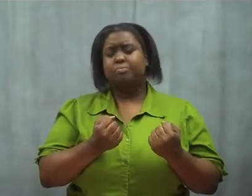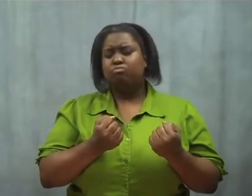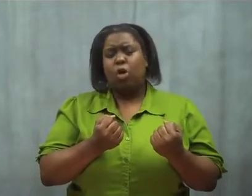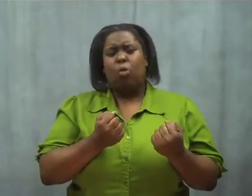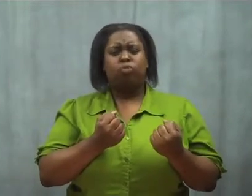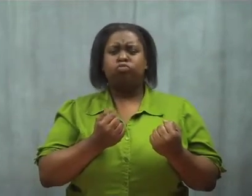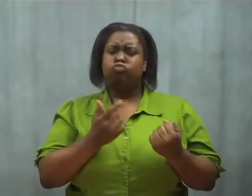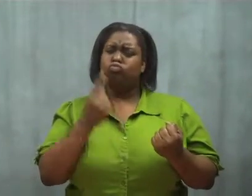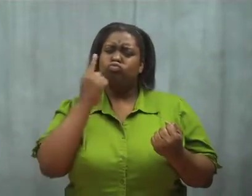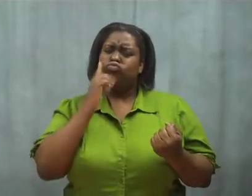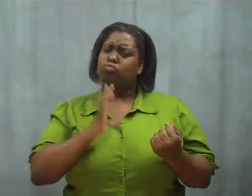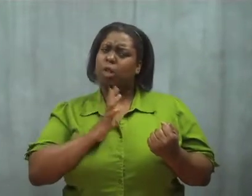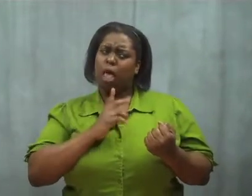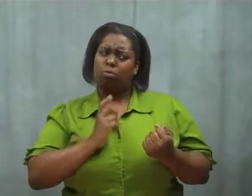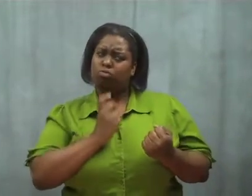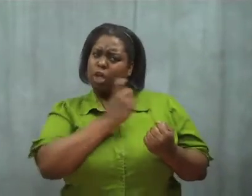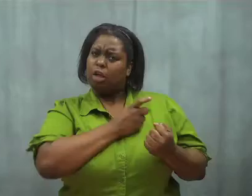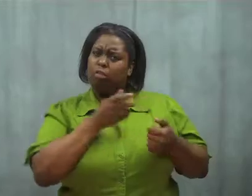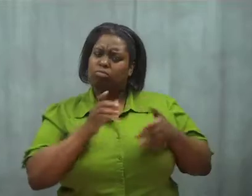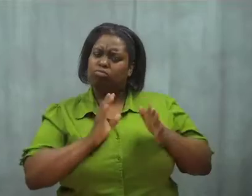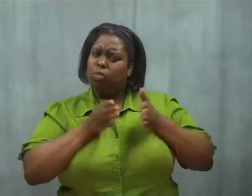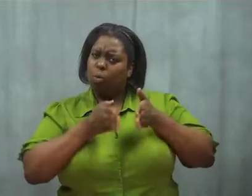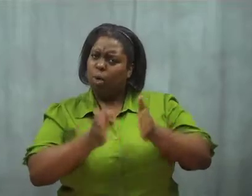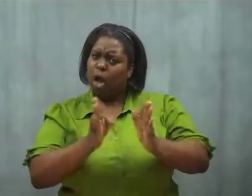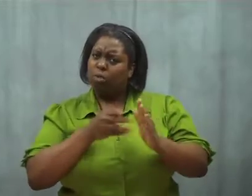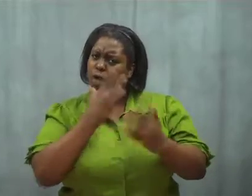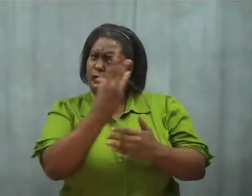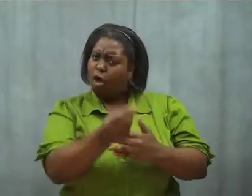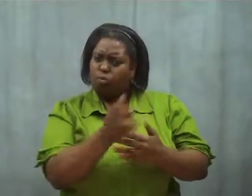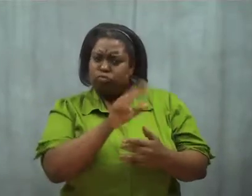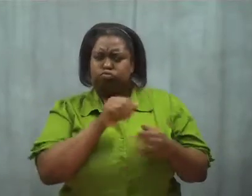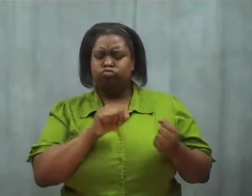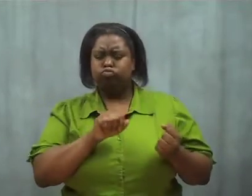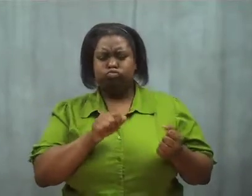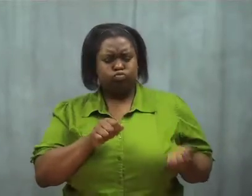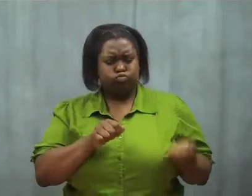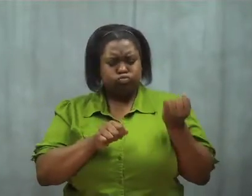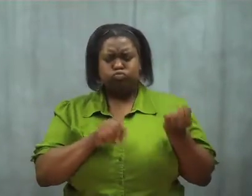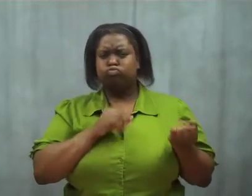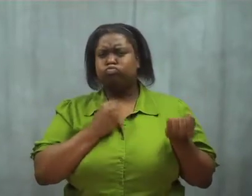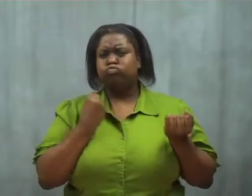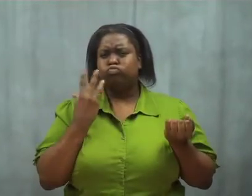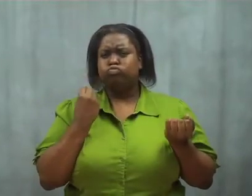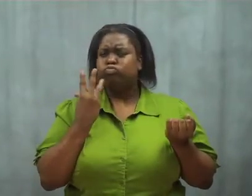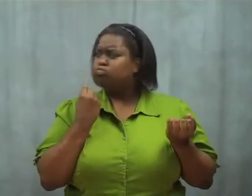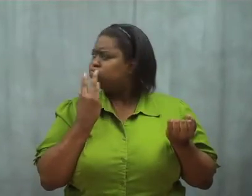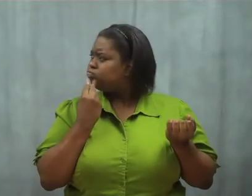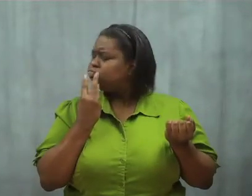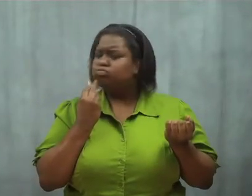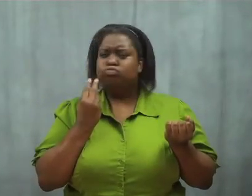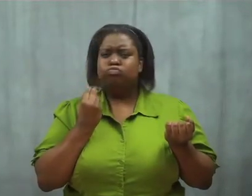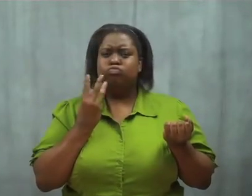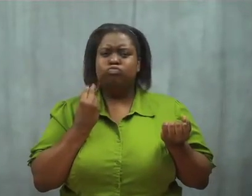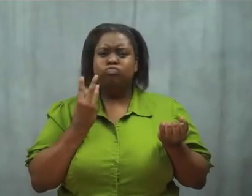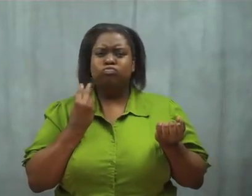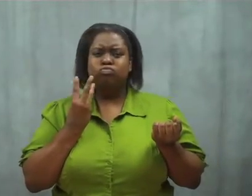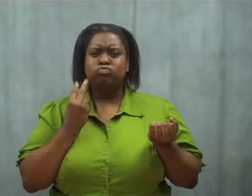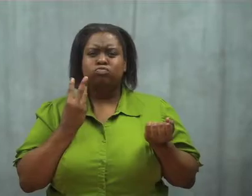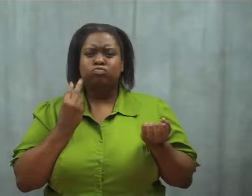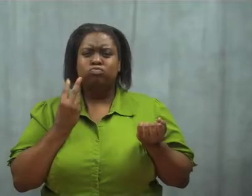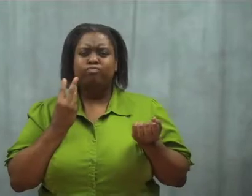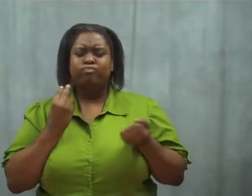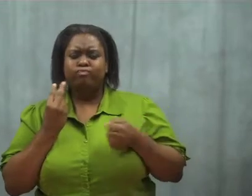We figured we'd be polite and let the cop pass.